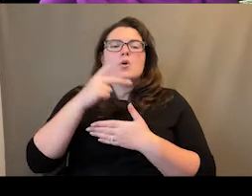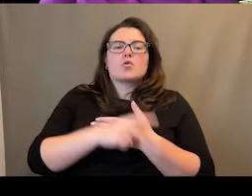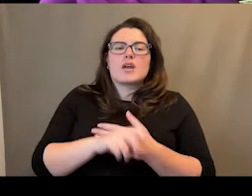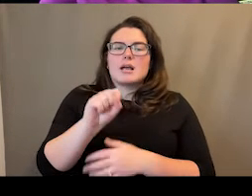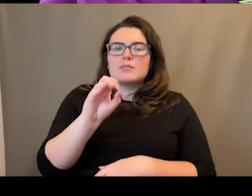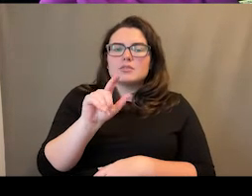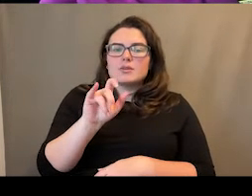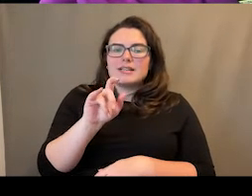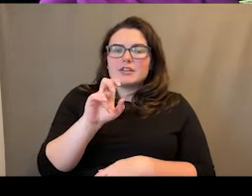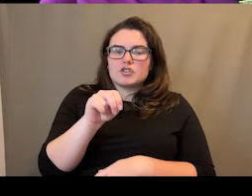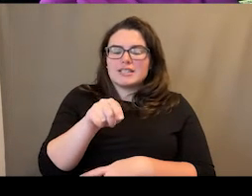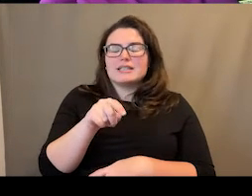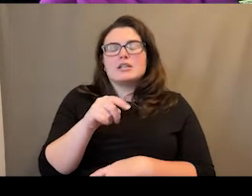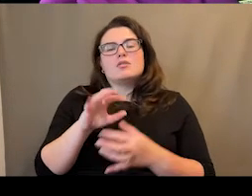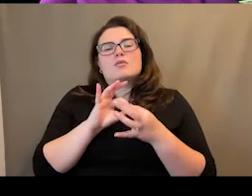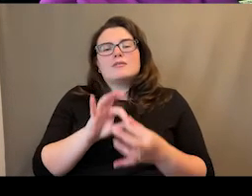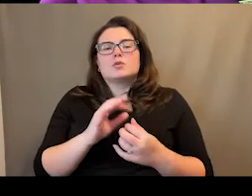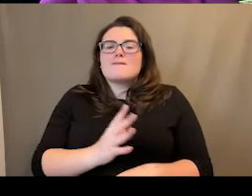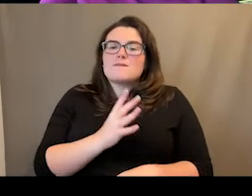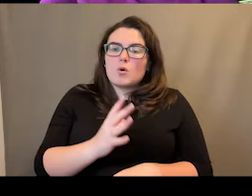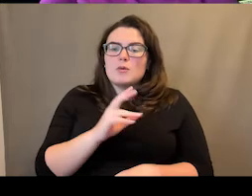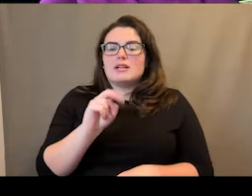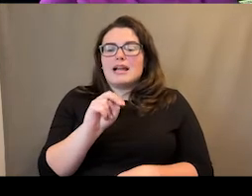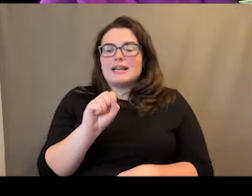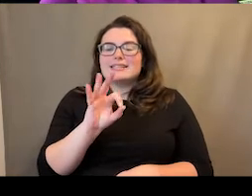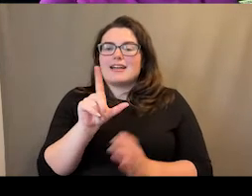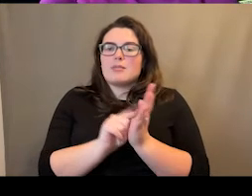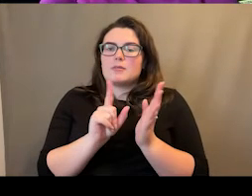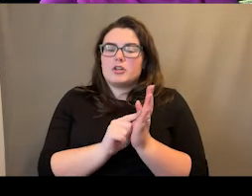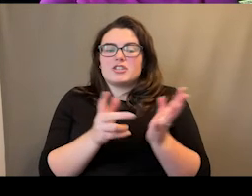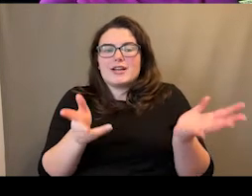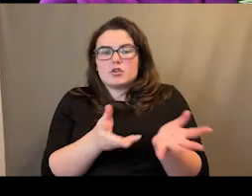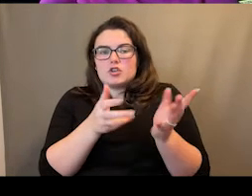to formal NSF publications that encourage the submission of proposals in